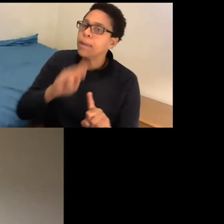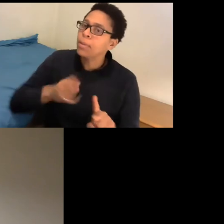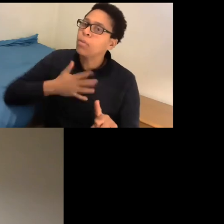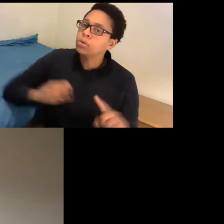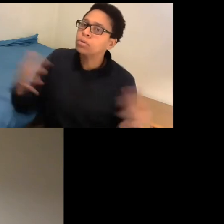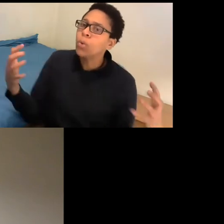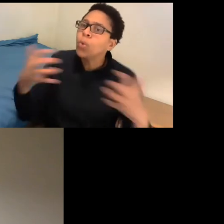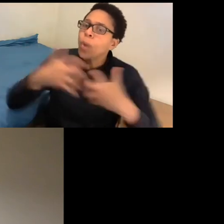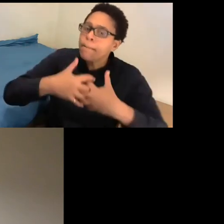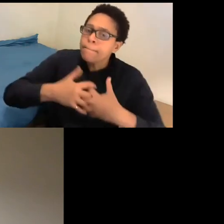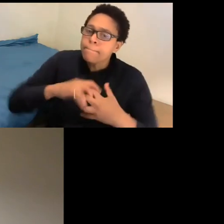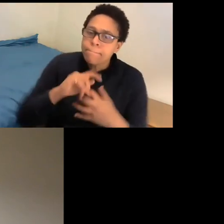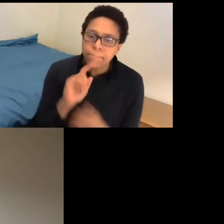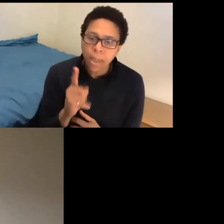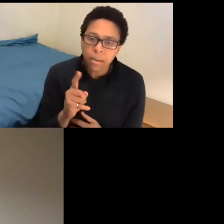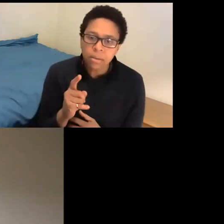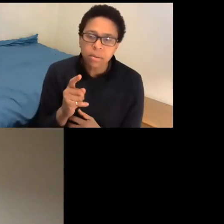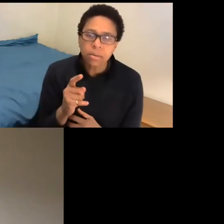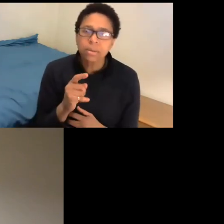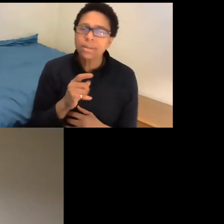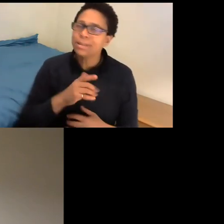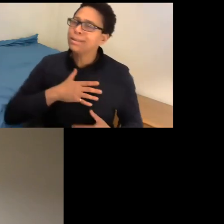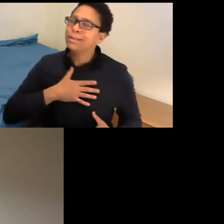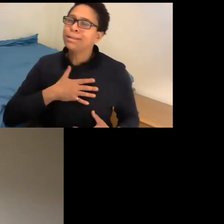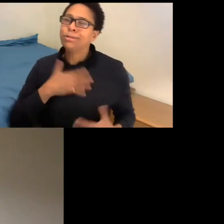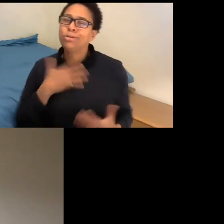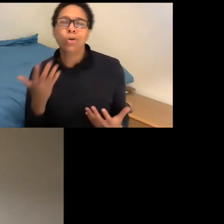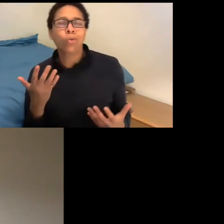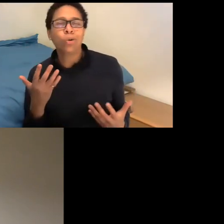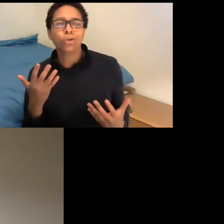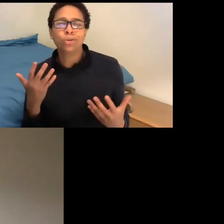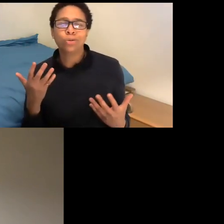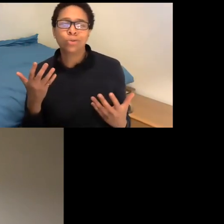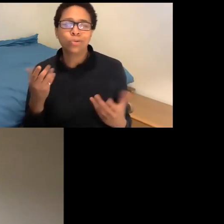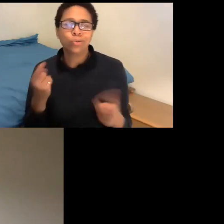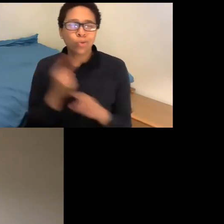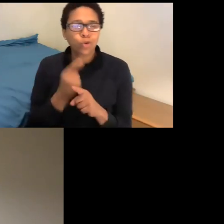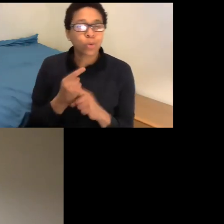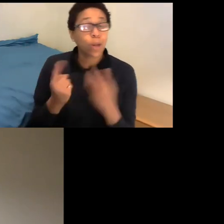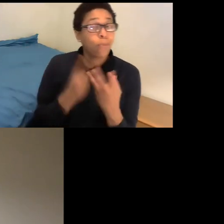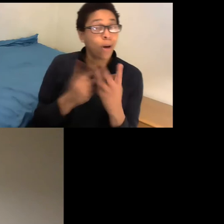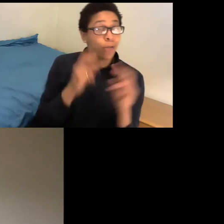you know, how much does this social bridging actually work,